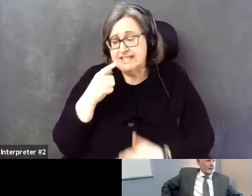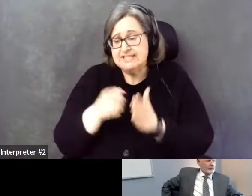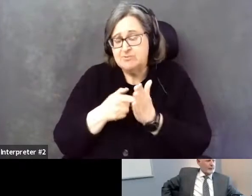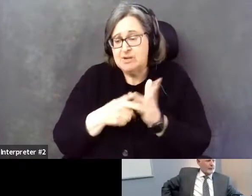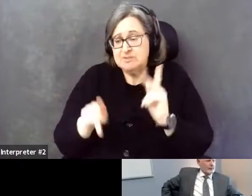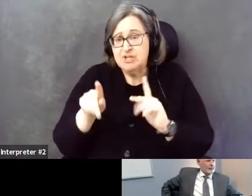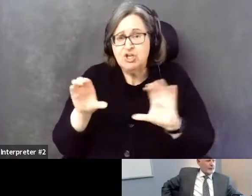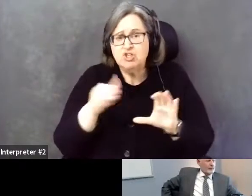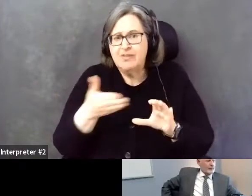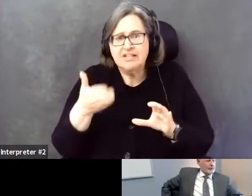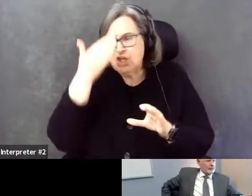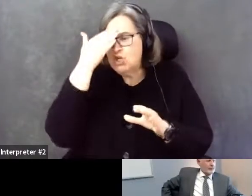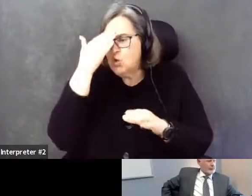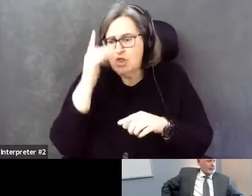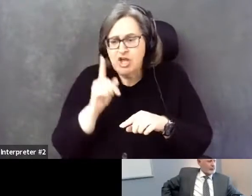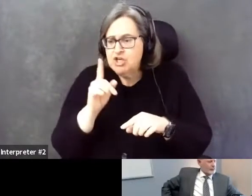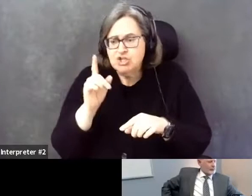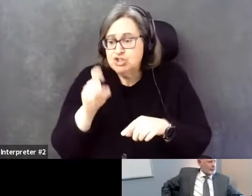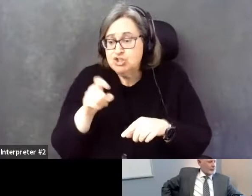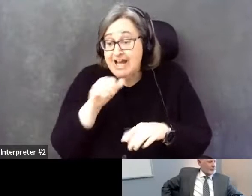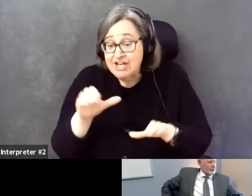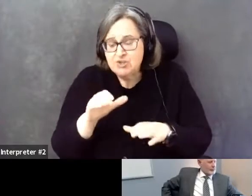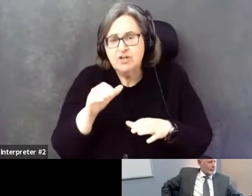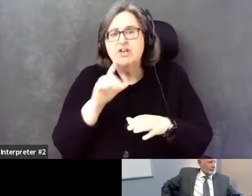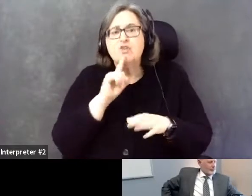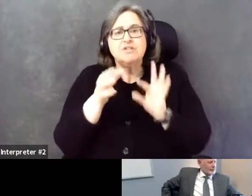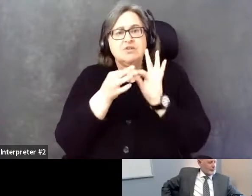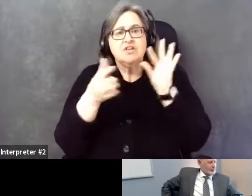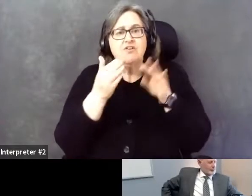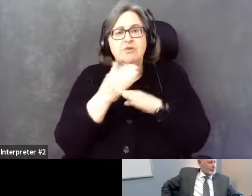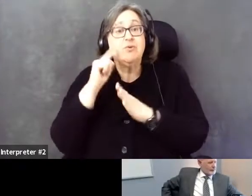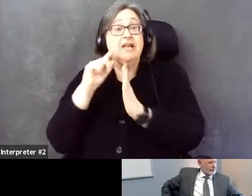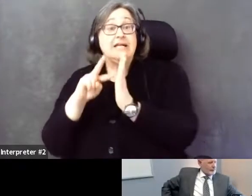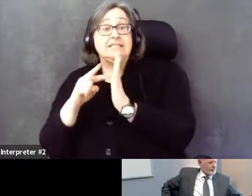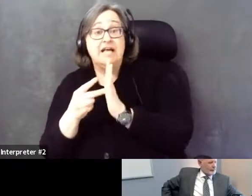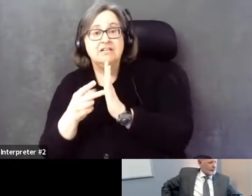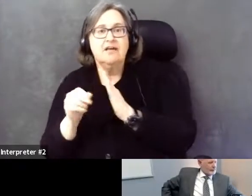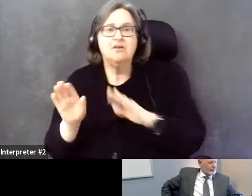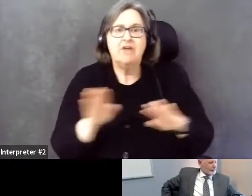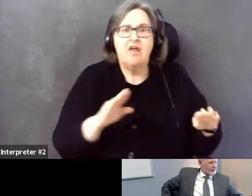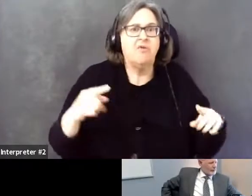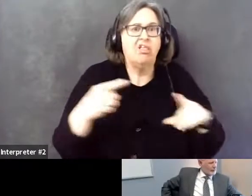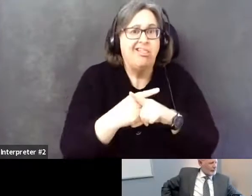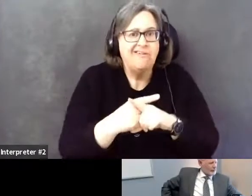they know they shouldn't do. There's a disconnect between intent and behavior. After the injury